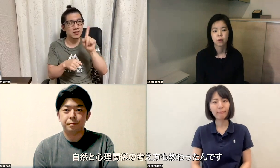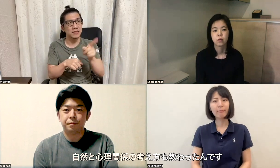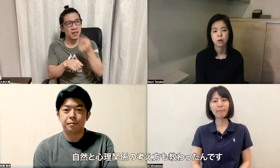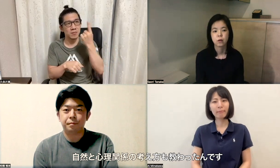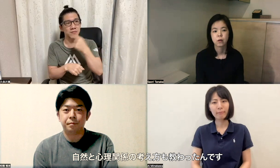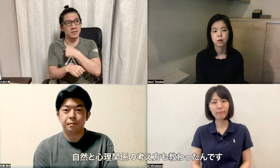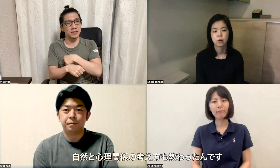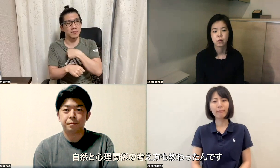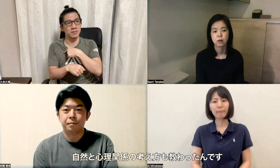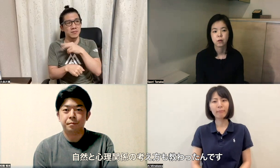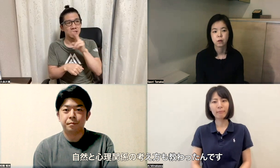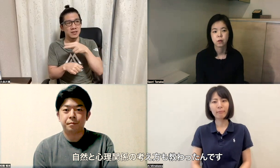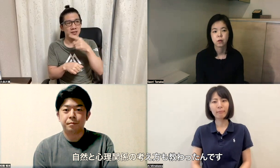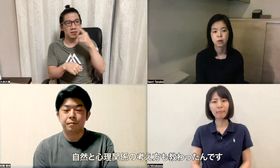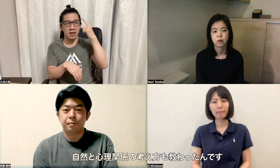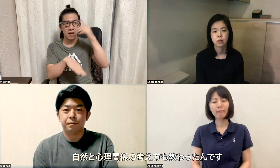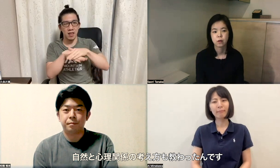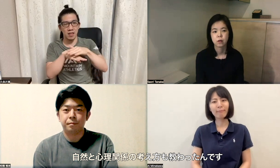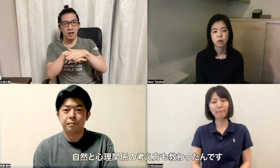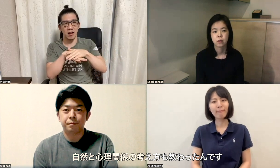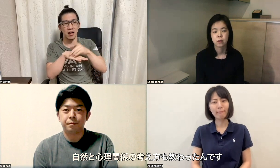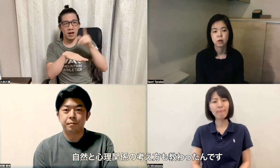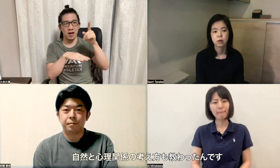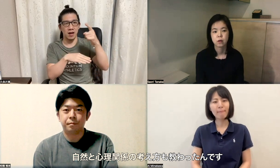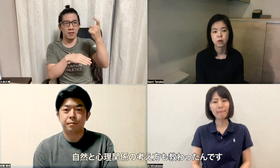I had a chance to learn about psychology.